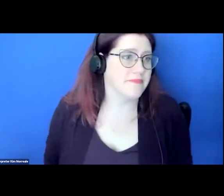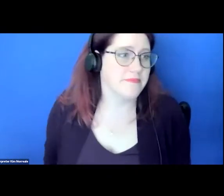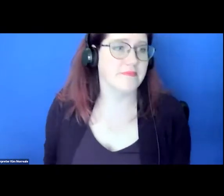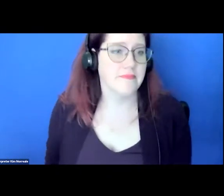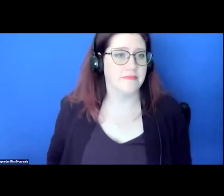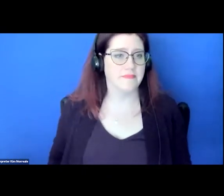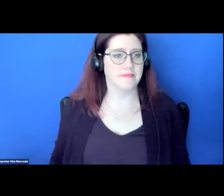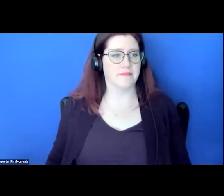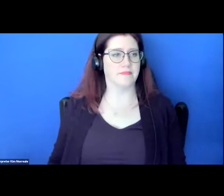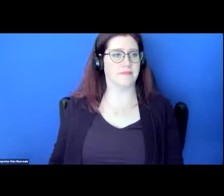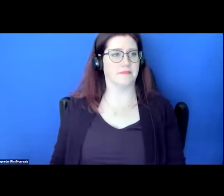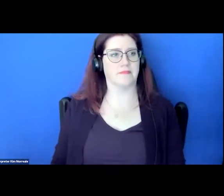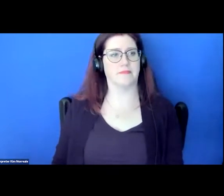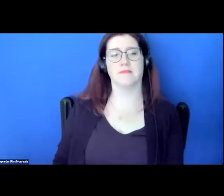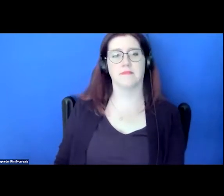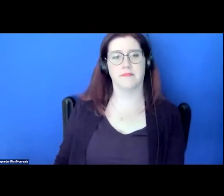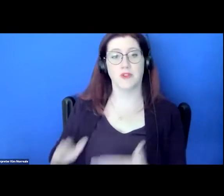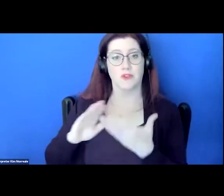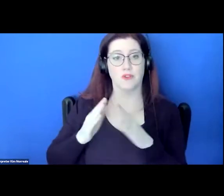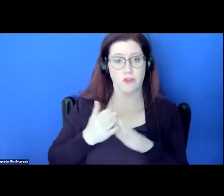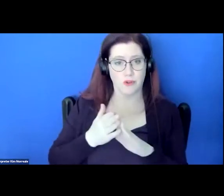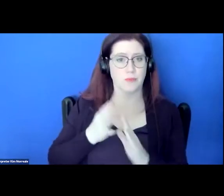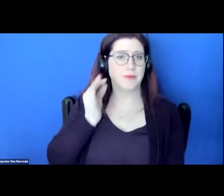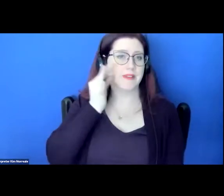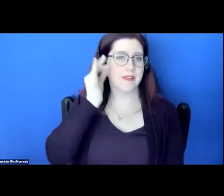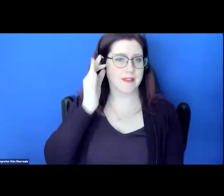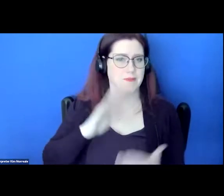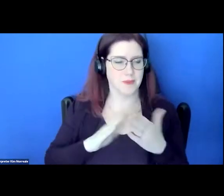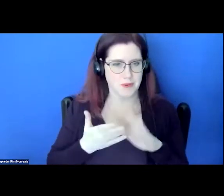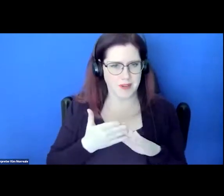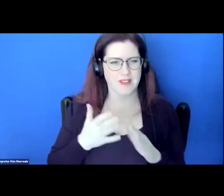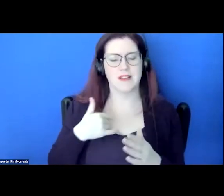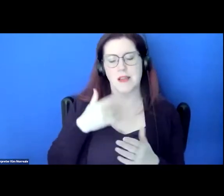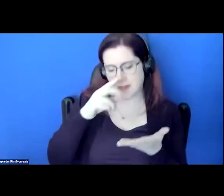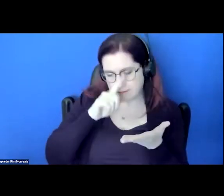Urban Indian communities. So I've been doing a little reading recently more